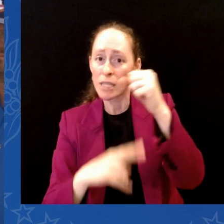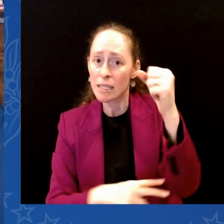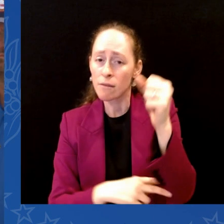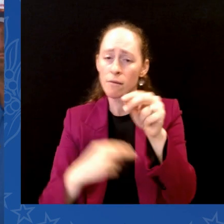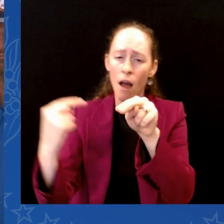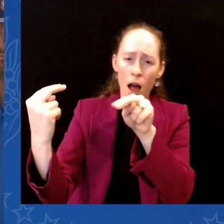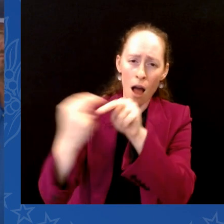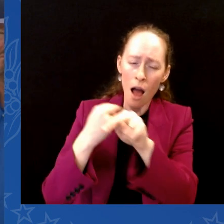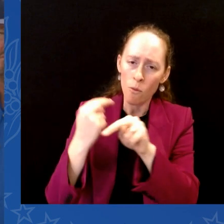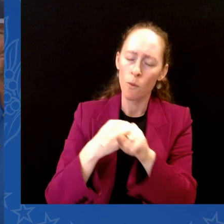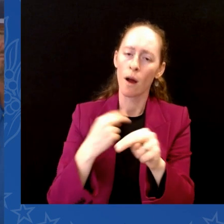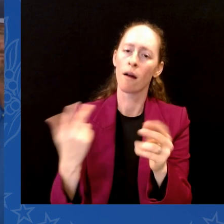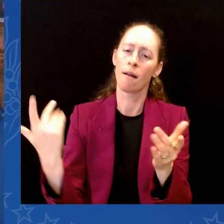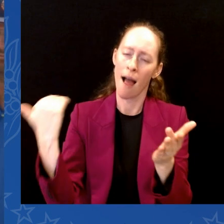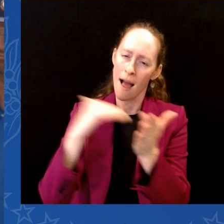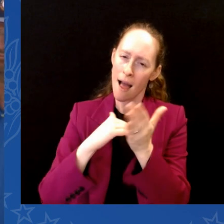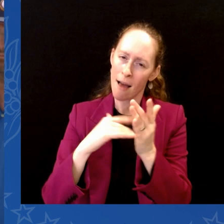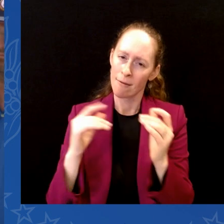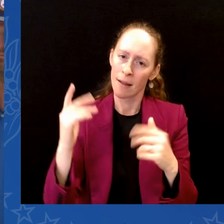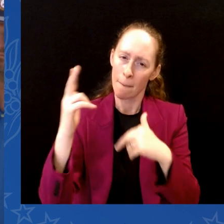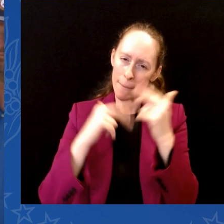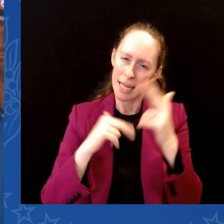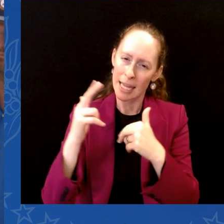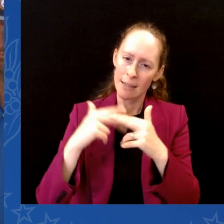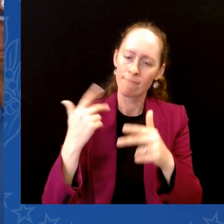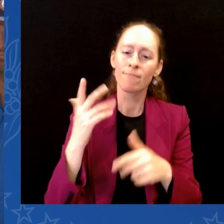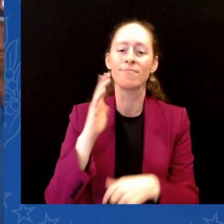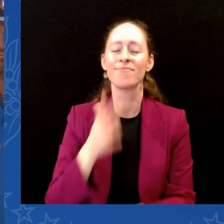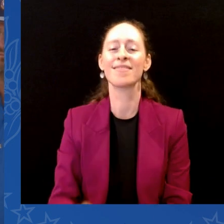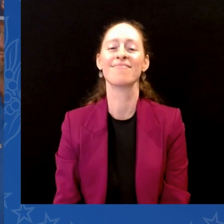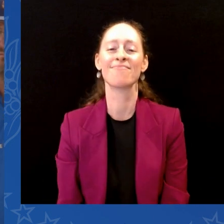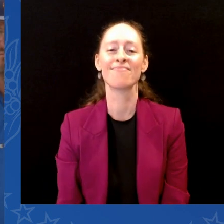that I signed to continue making Florida's power grid more resilient